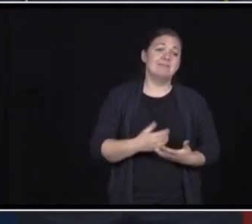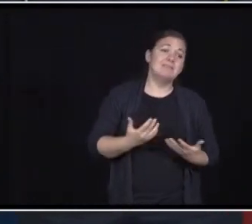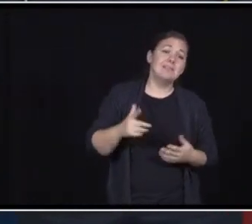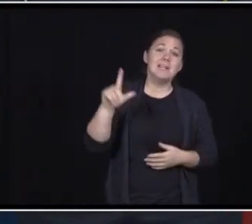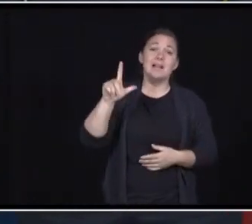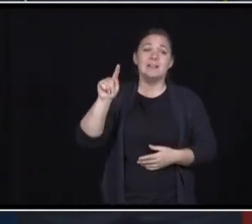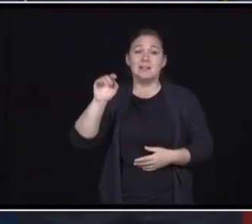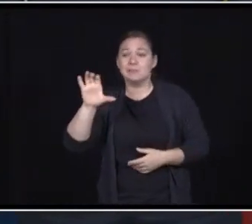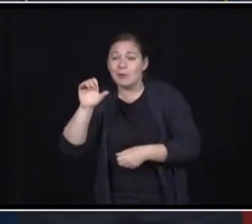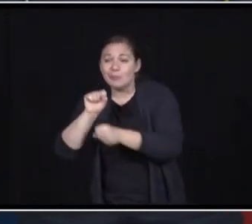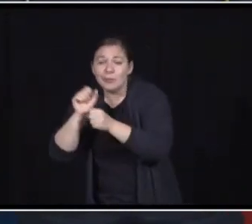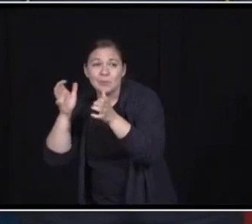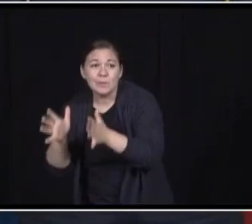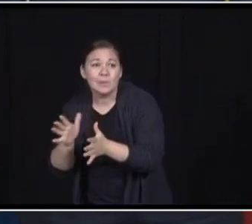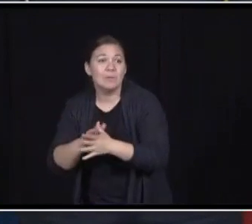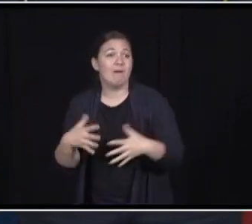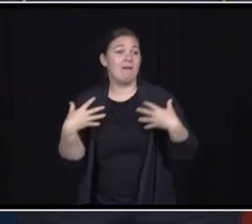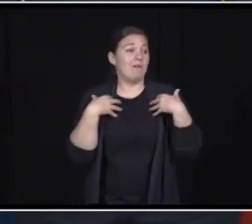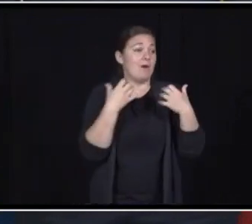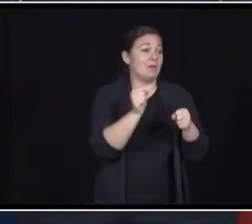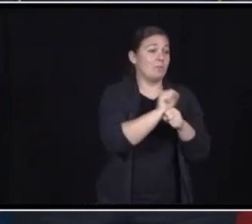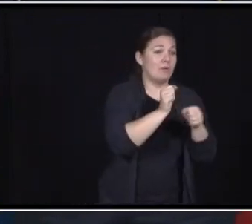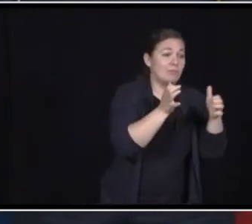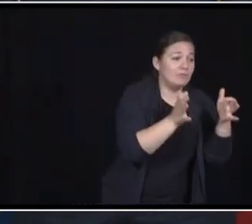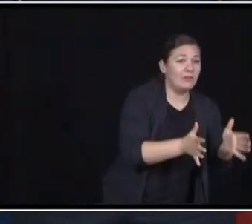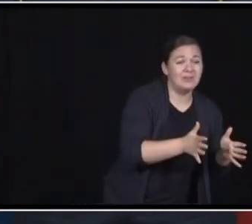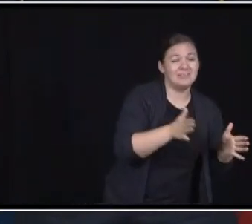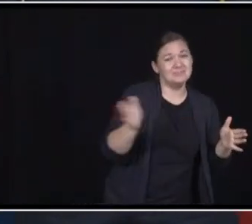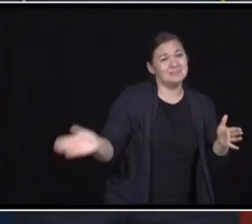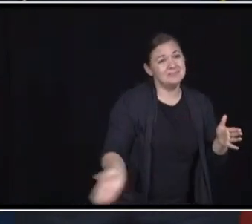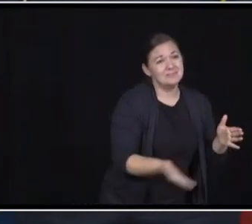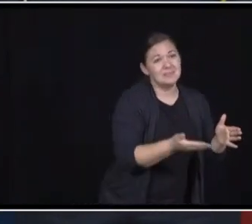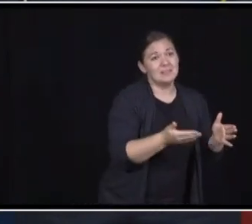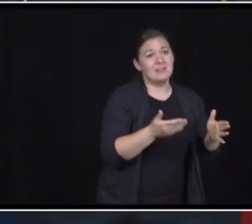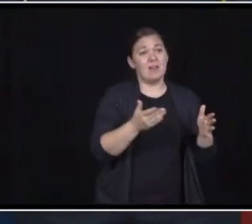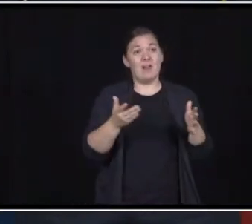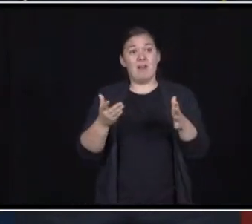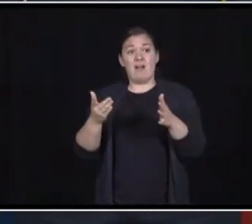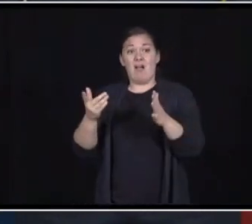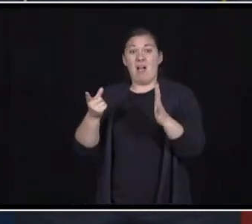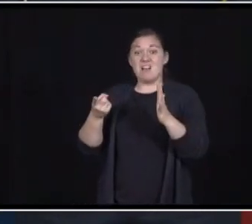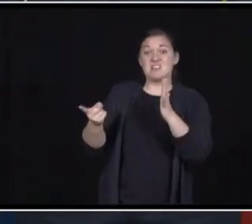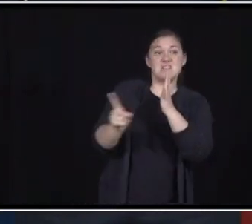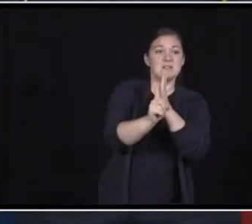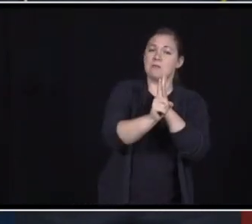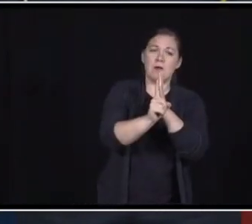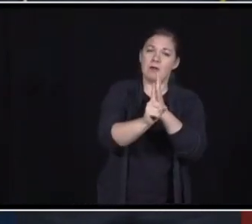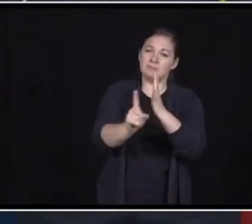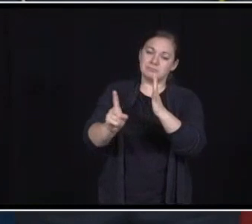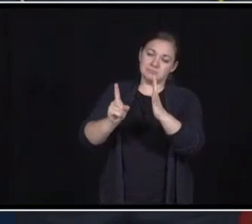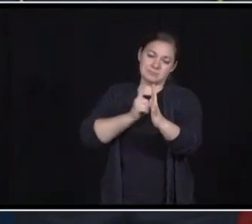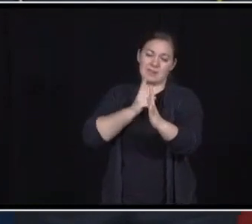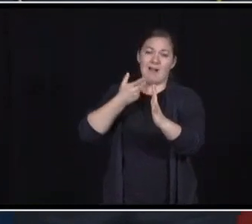Let the emergency service folks get in front of you. The long-term care, the front line healthcare workers.